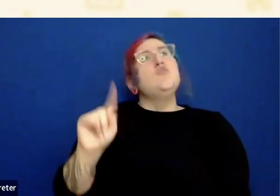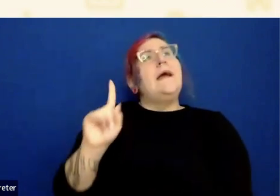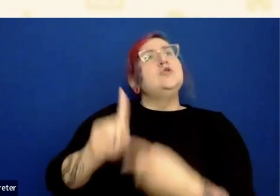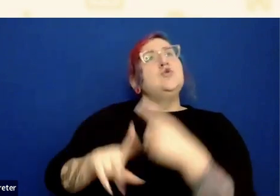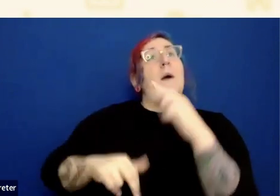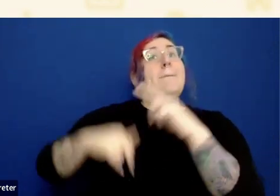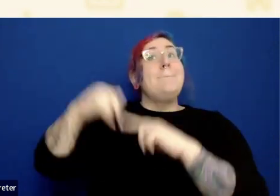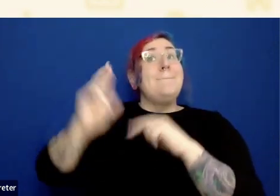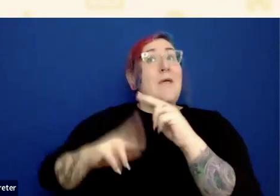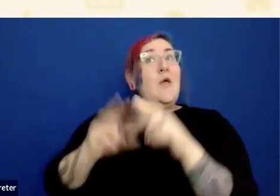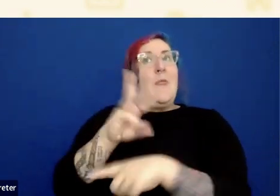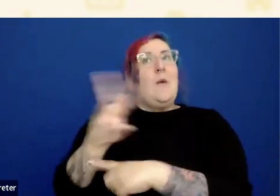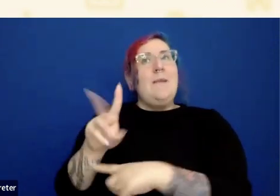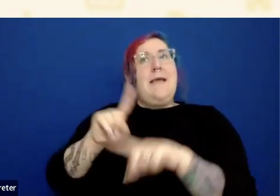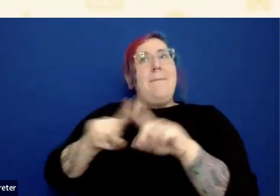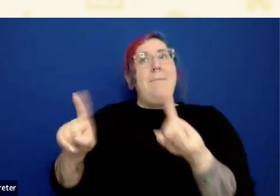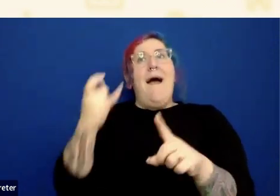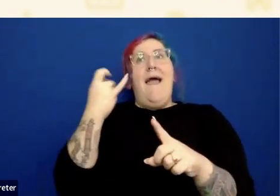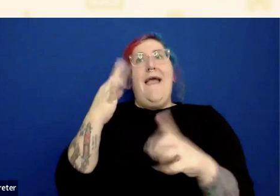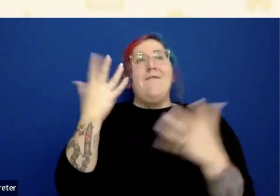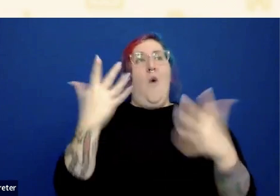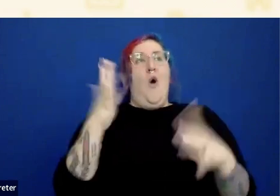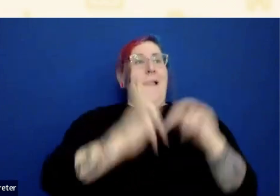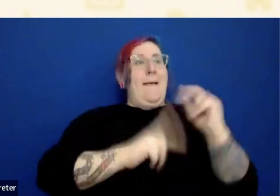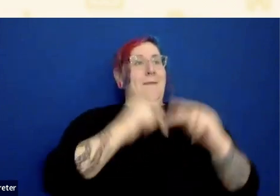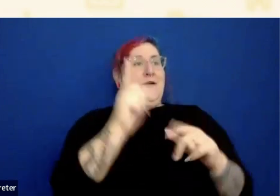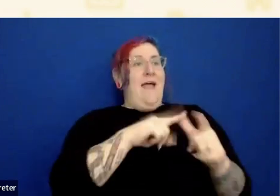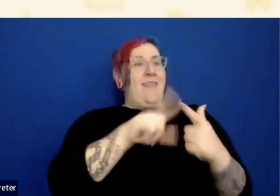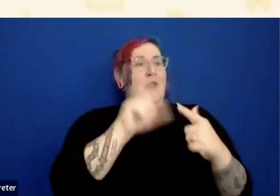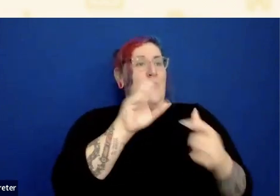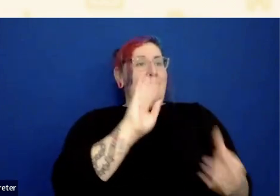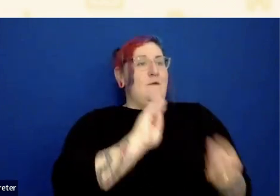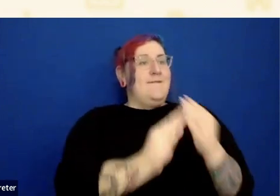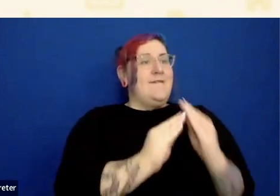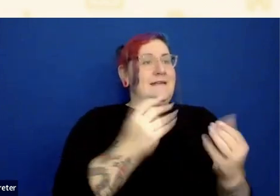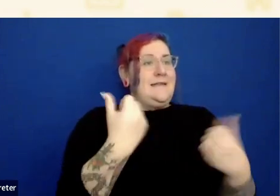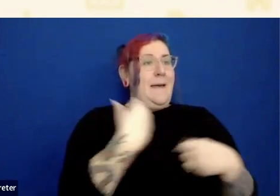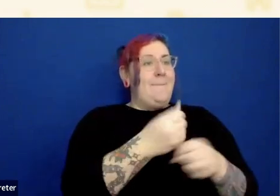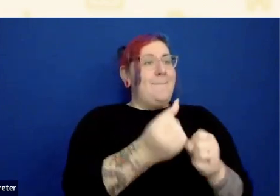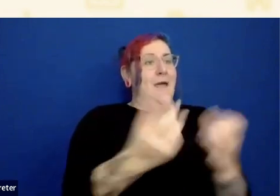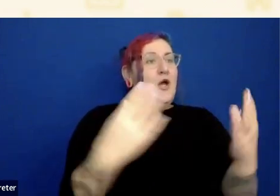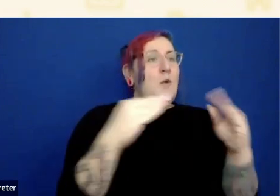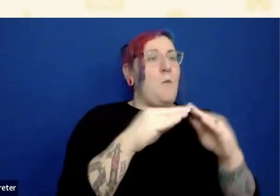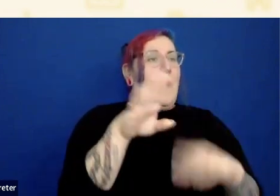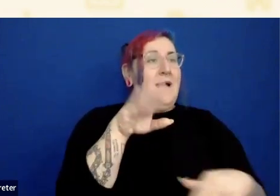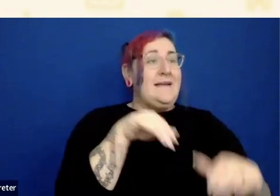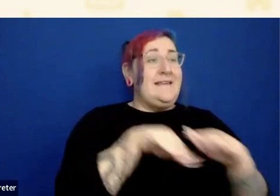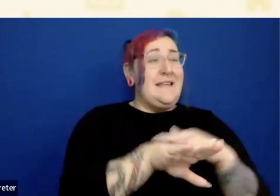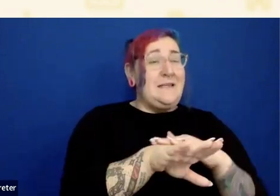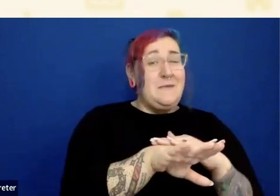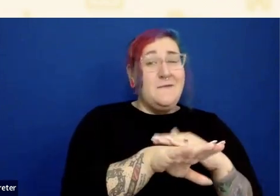that have already been built. Now, that's interesting, Joe, because you mentioned there are grants that will help pay